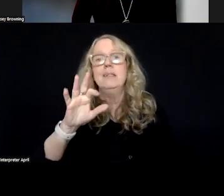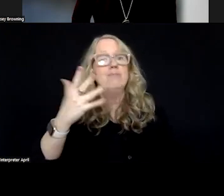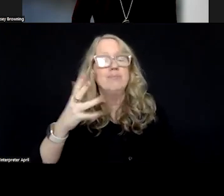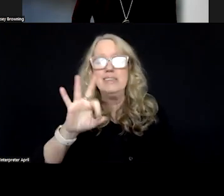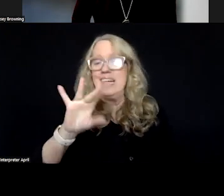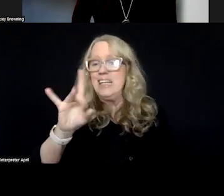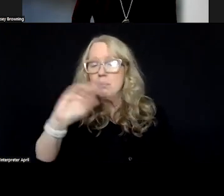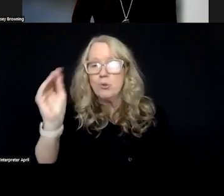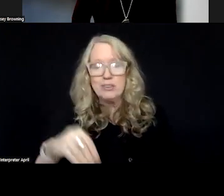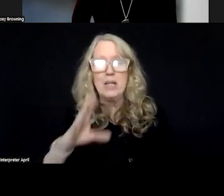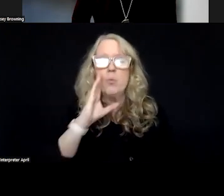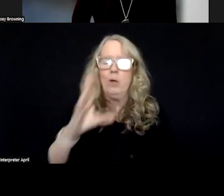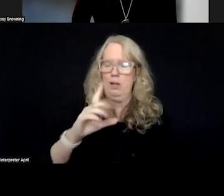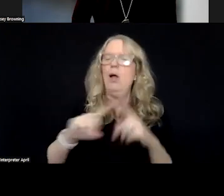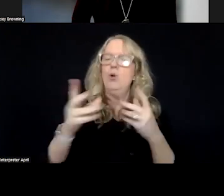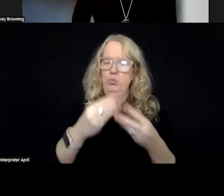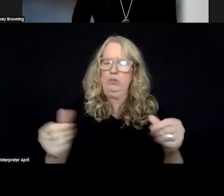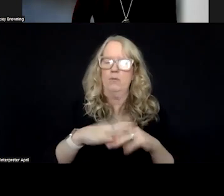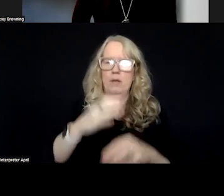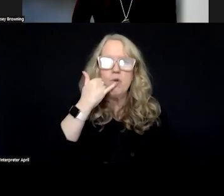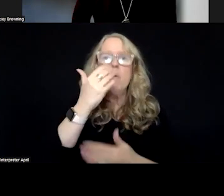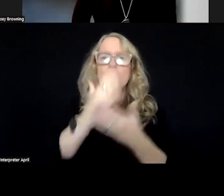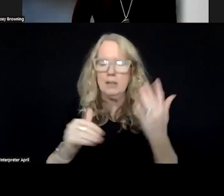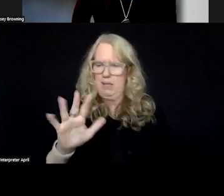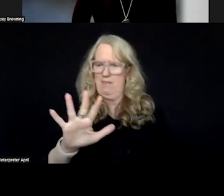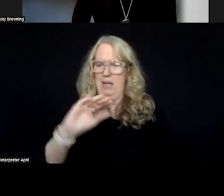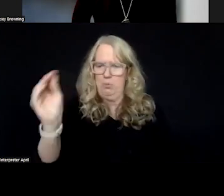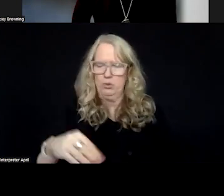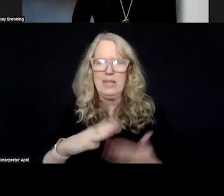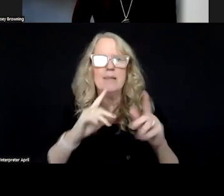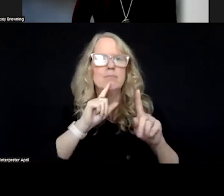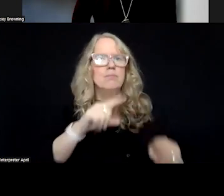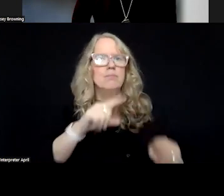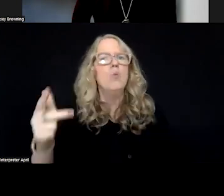FIVE NEED NEED A MOBILE RESPONSE. WE WANT TO MAKE SURE THE TEAMS